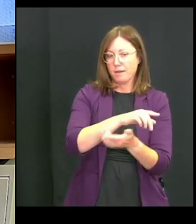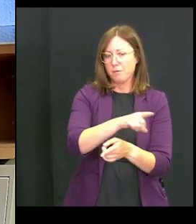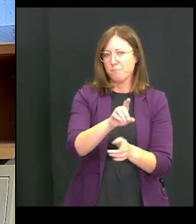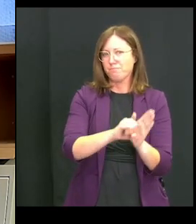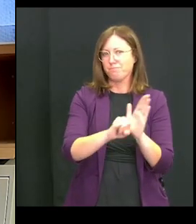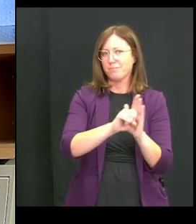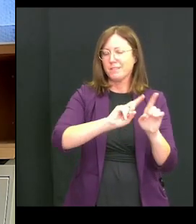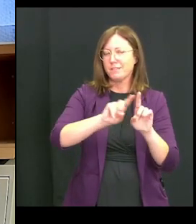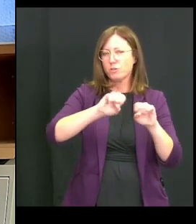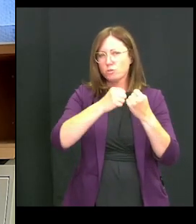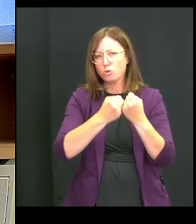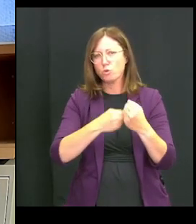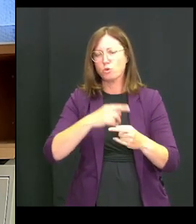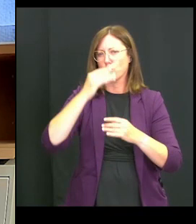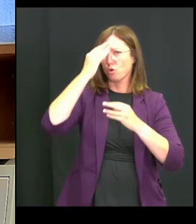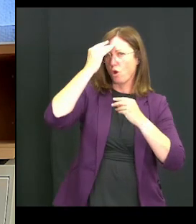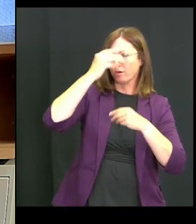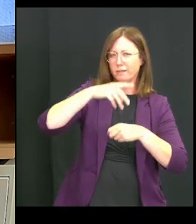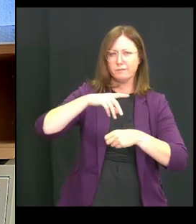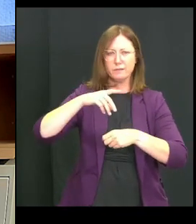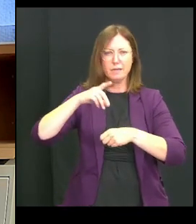and democratic consequences of polarization.